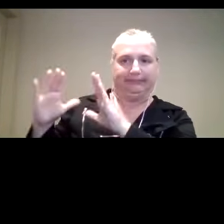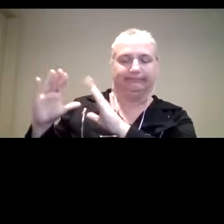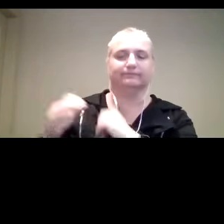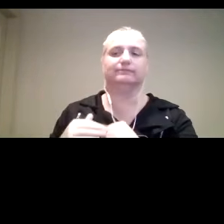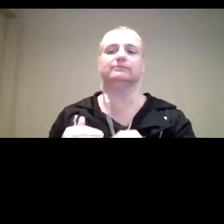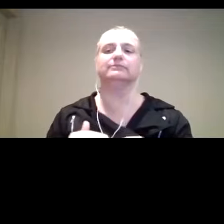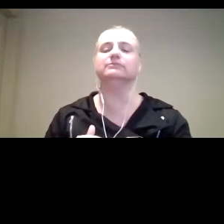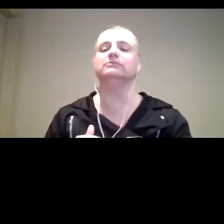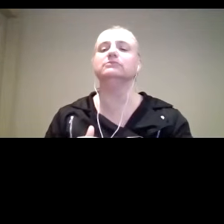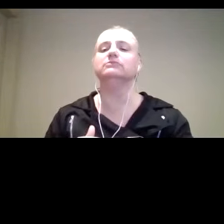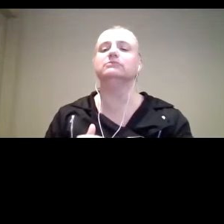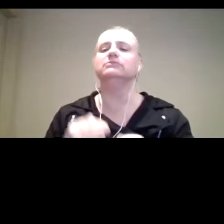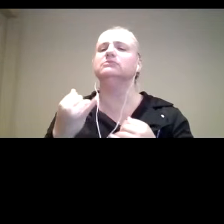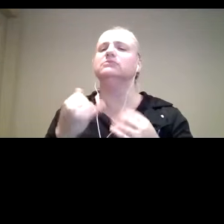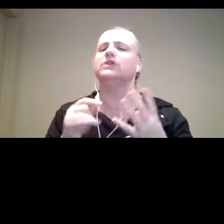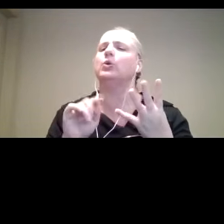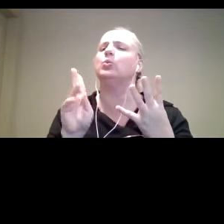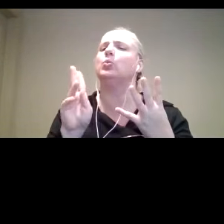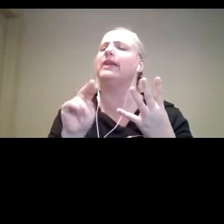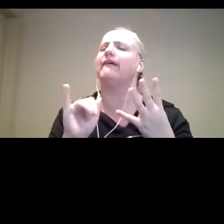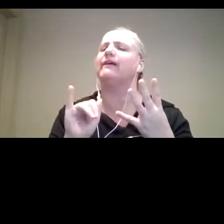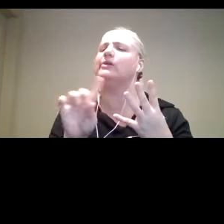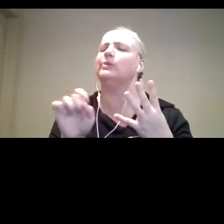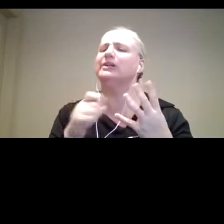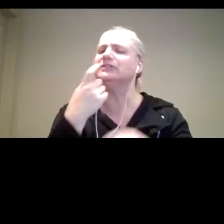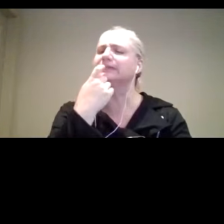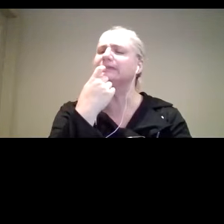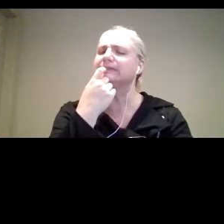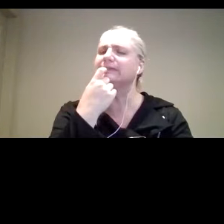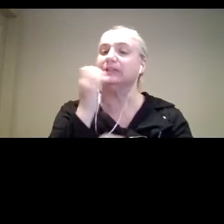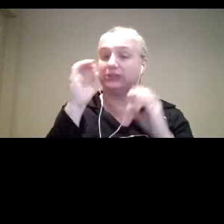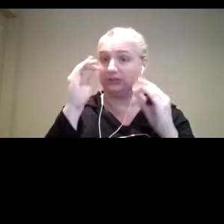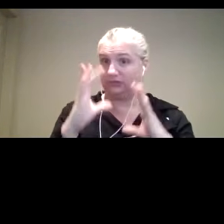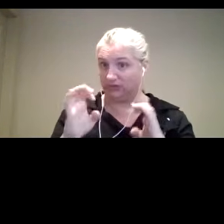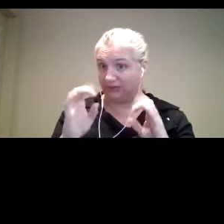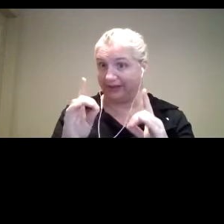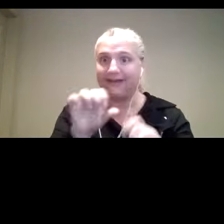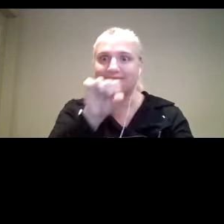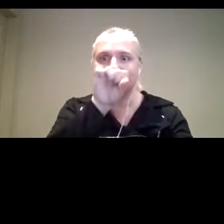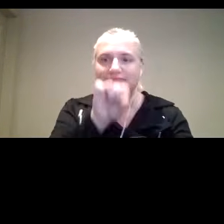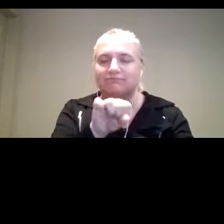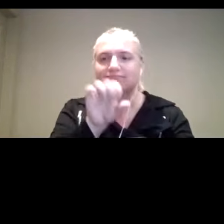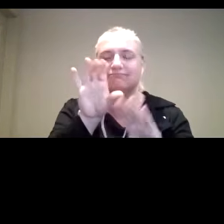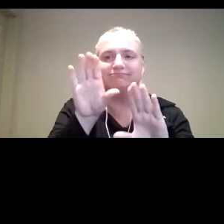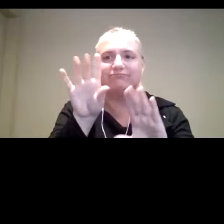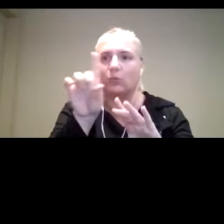And then the UNI question in terms of Teacher Education, I love that you asked that question. I don't know if it was somebody